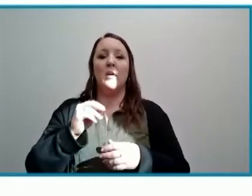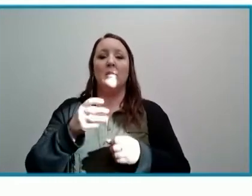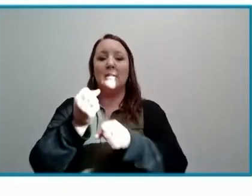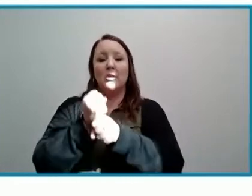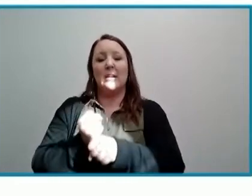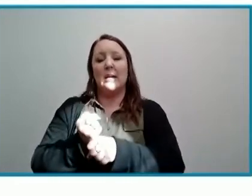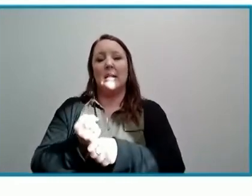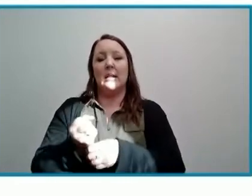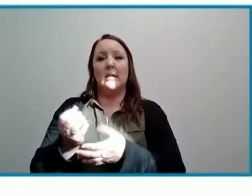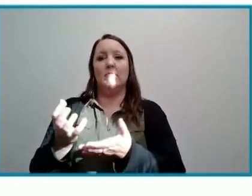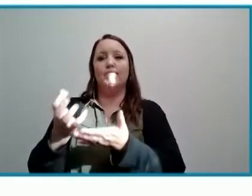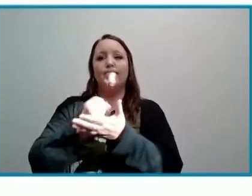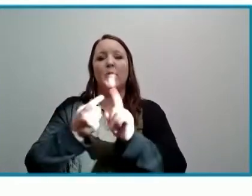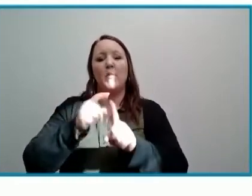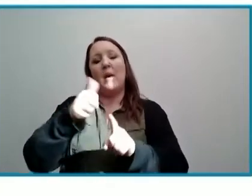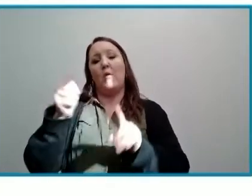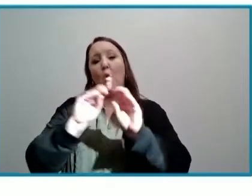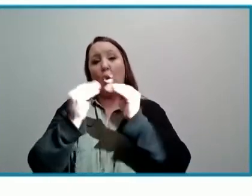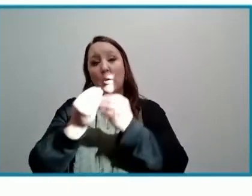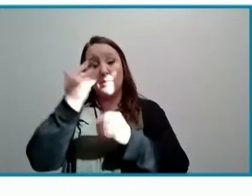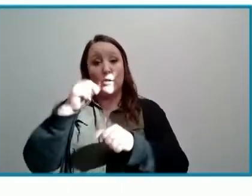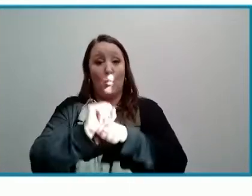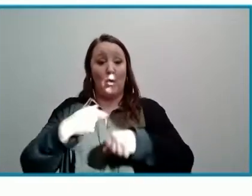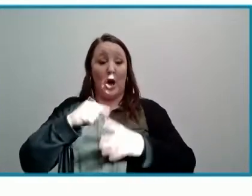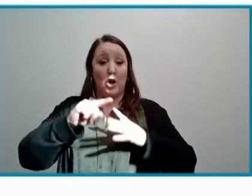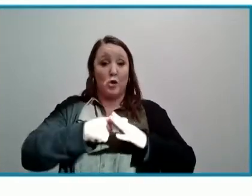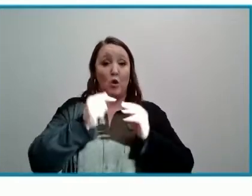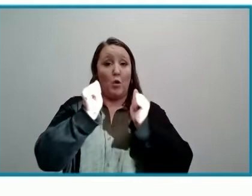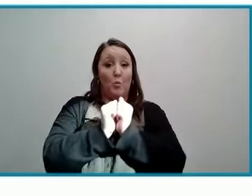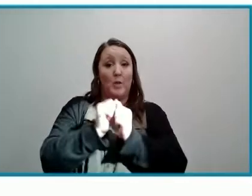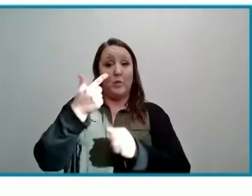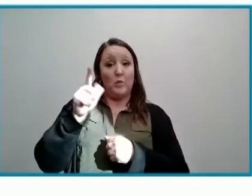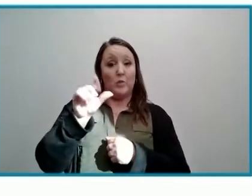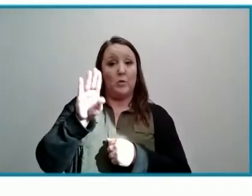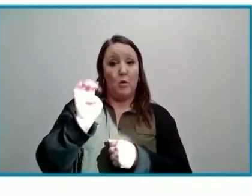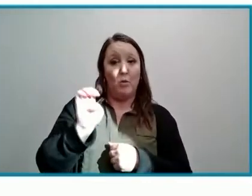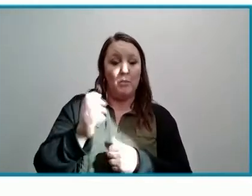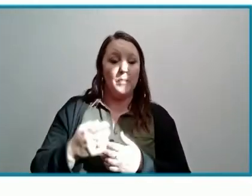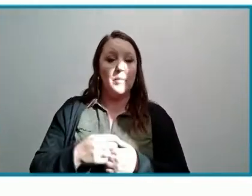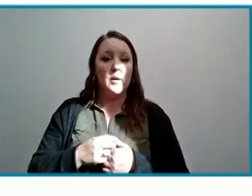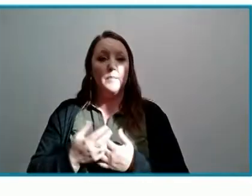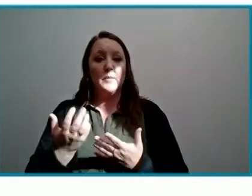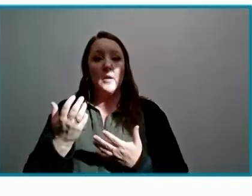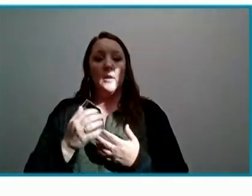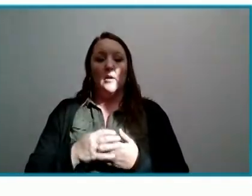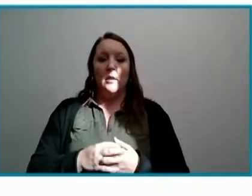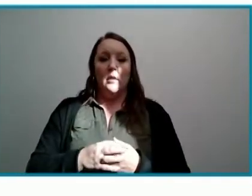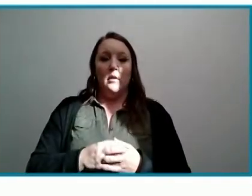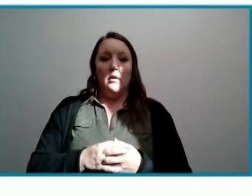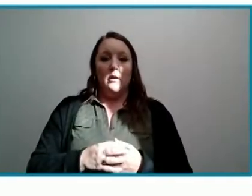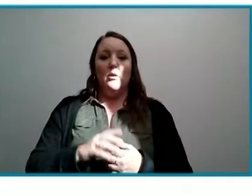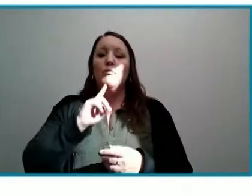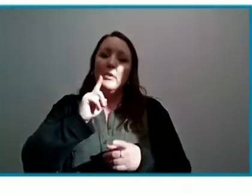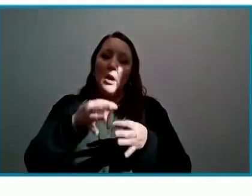'cause of the work I started with, uh, at The Globe, you know, So, um, it's important for them to know things like that,